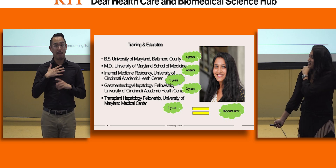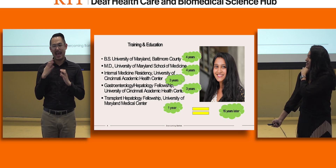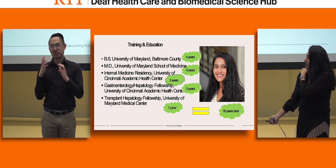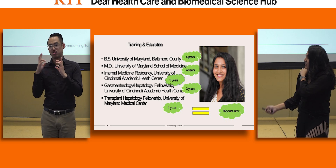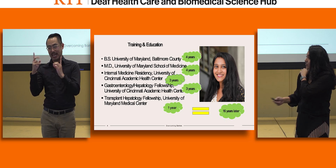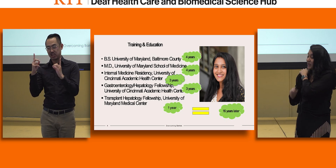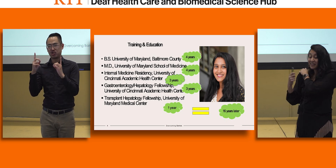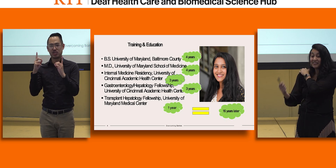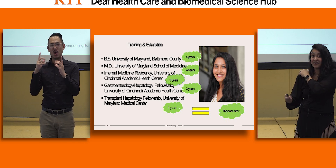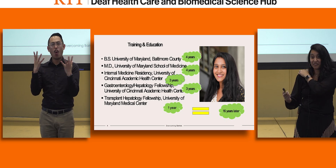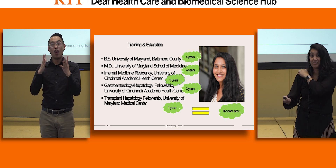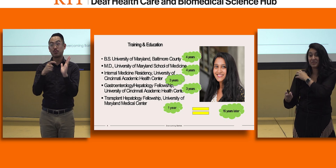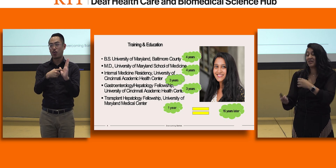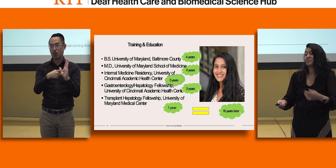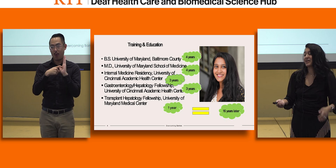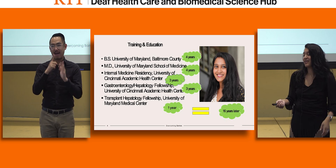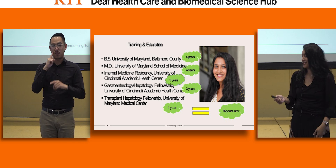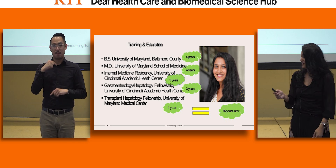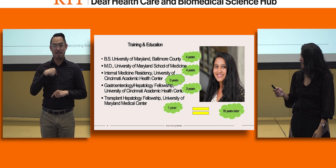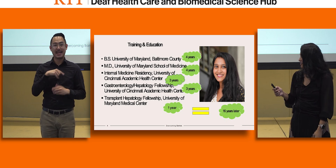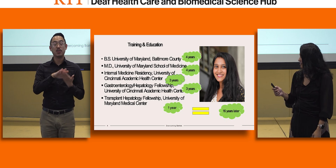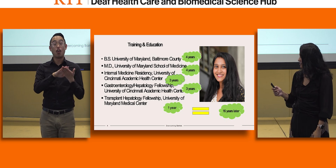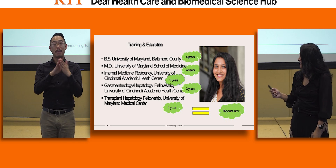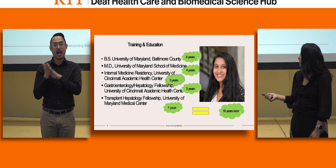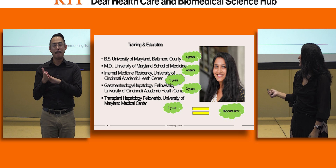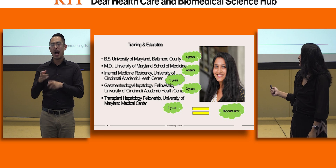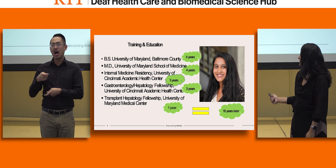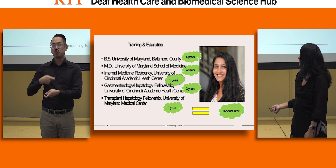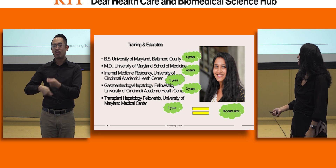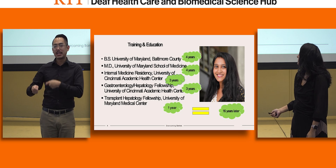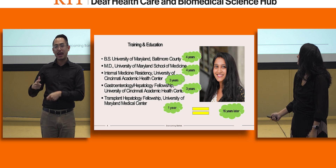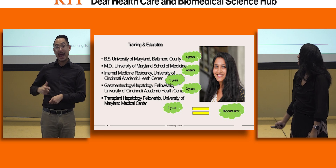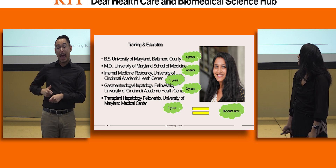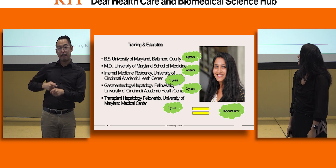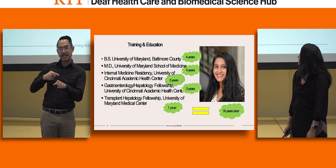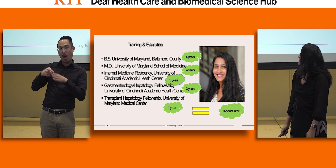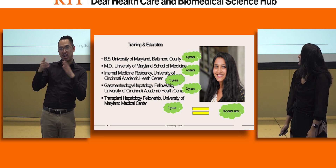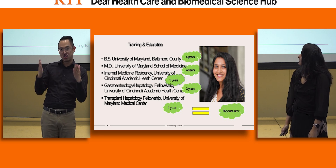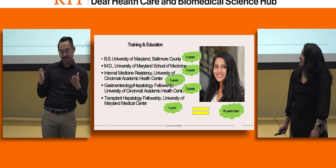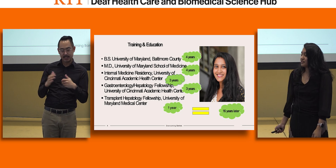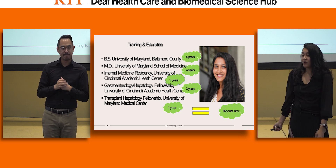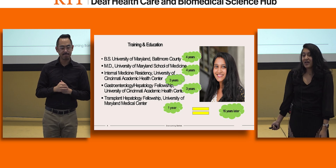went into becoming a transplant hepatologist.